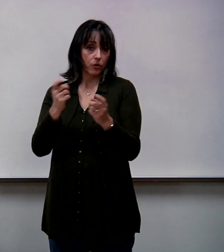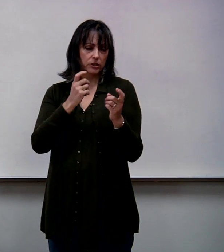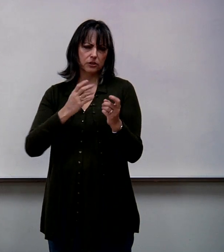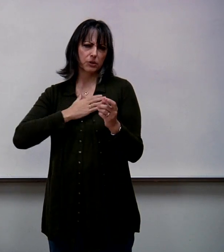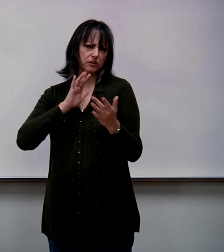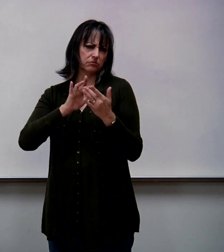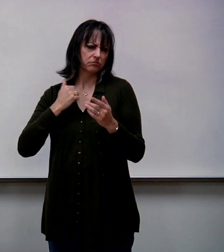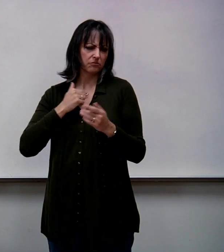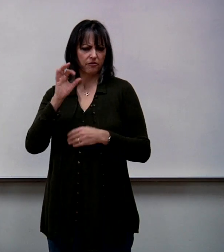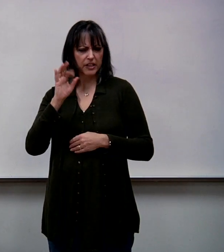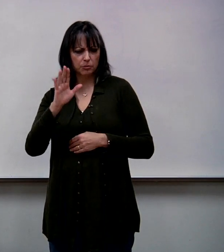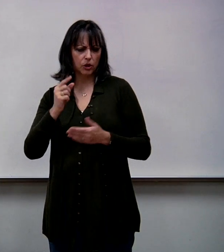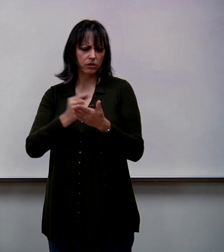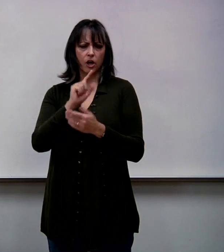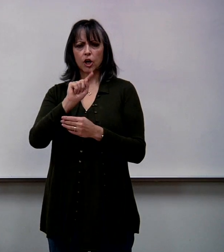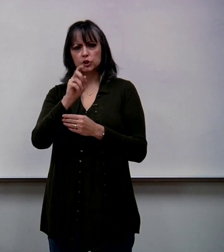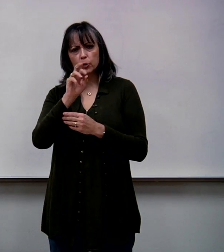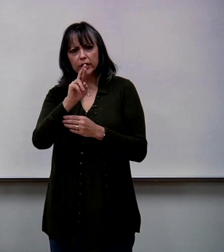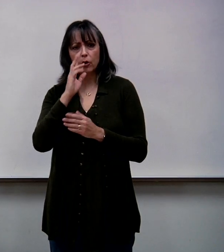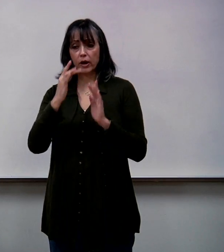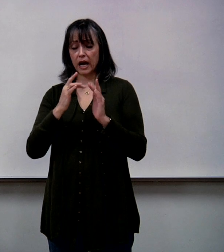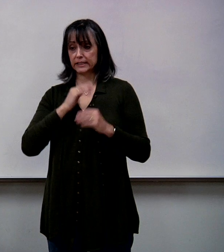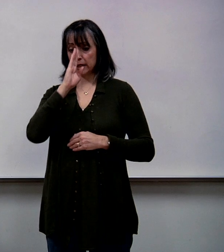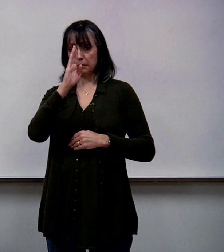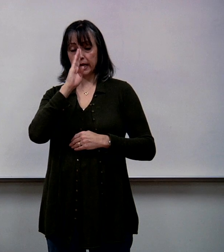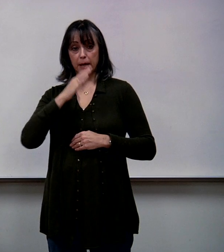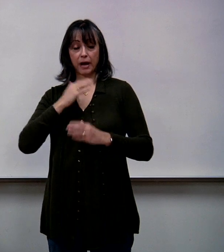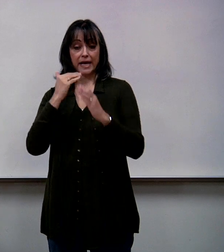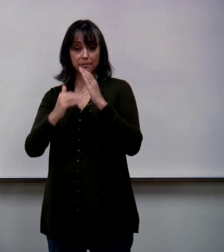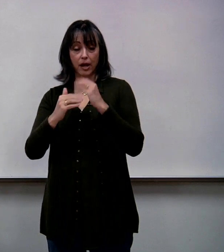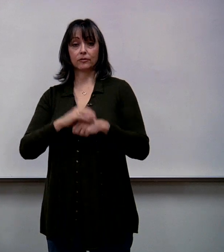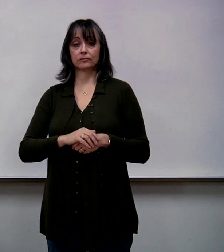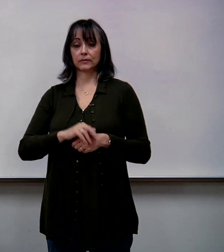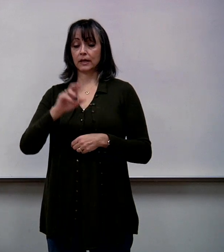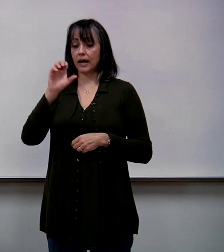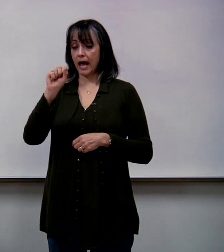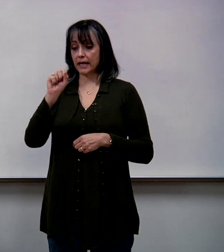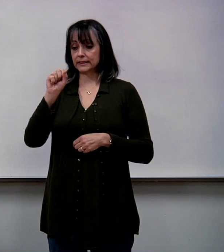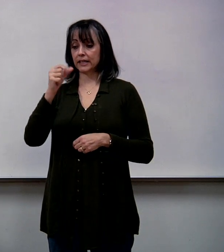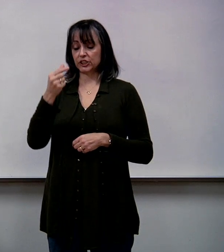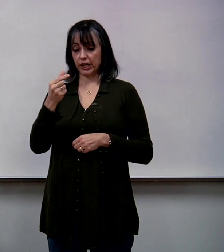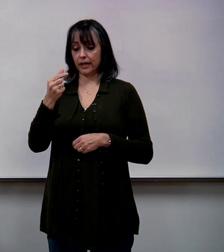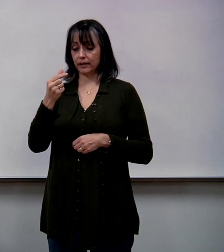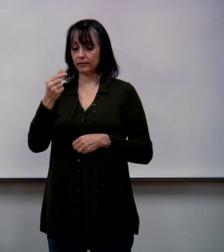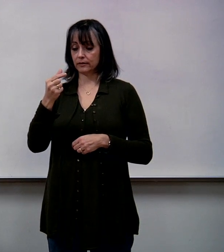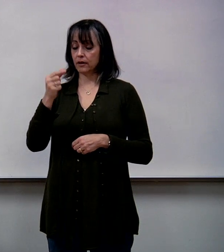through Facebook, Twitter or contact me directly at my email, sgrel@rit.edu